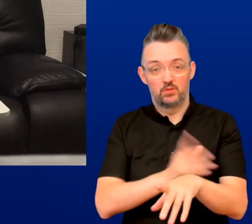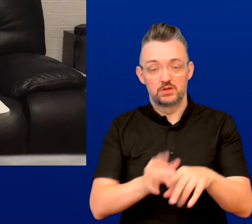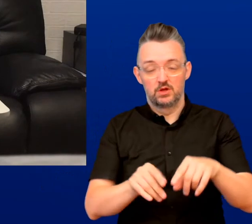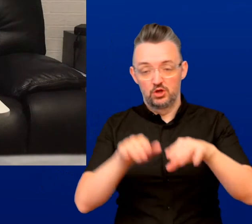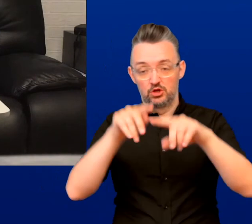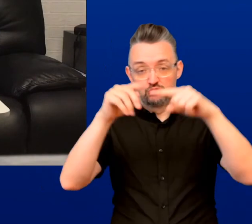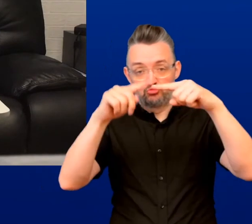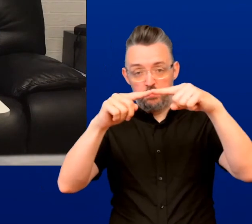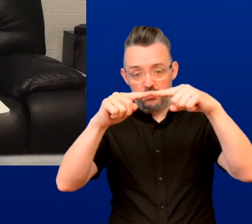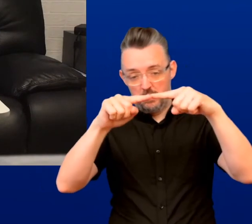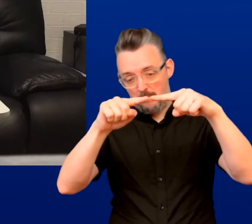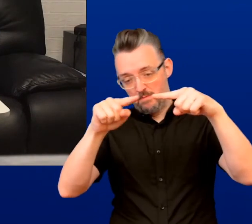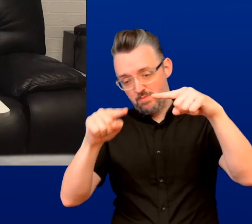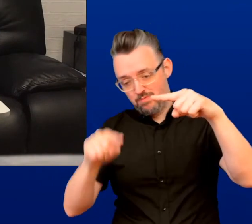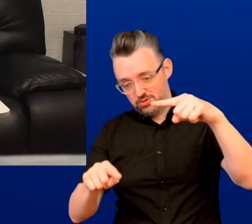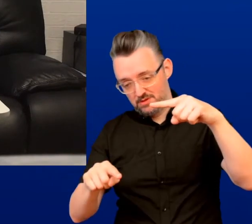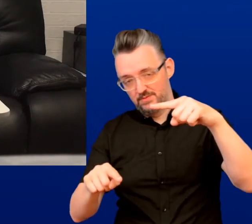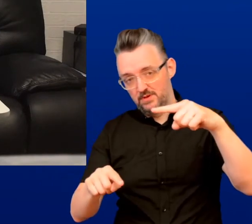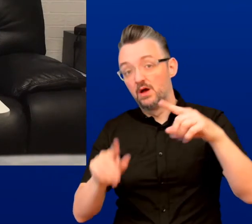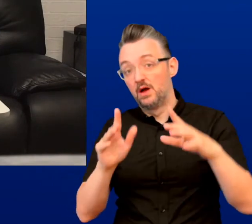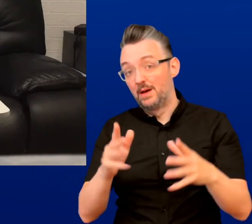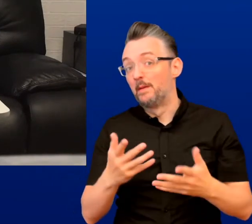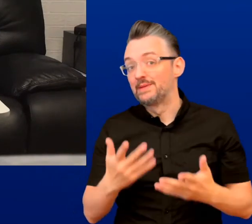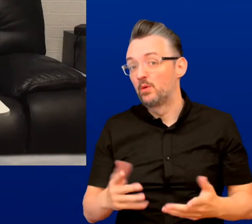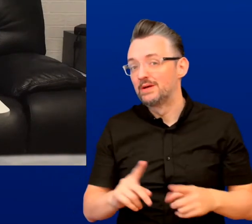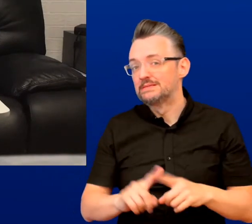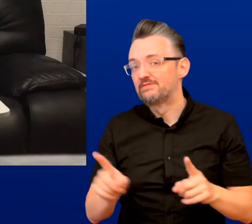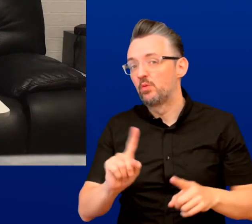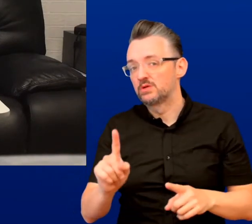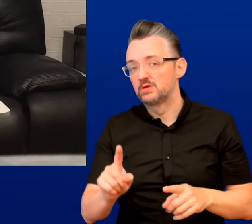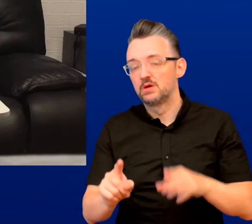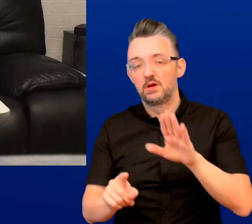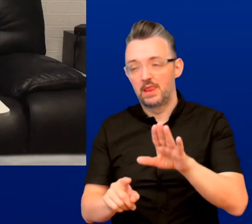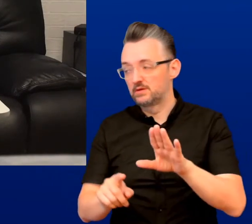going top to bottom. But, this time what I'm going to do is I'm going to lay them